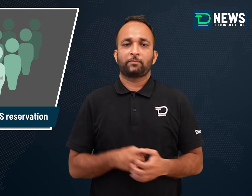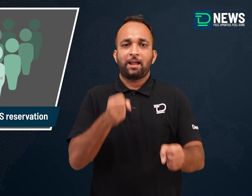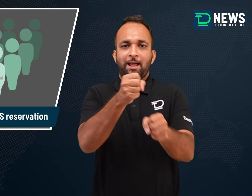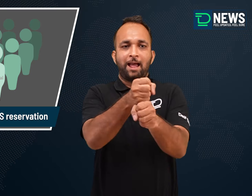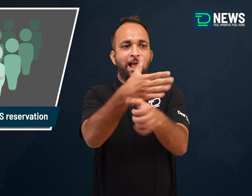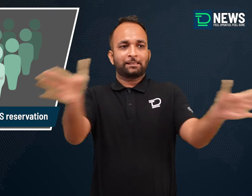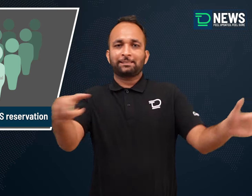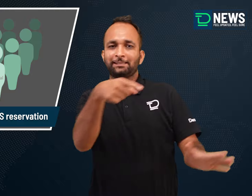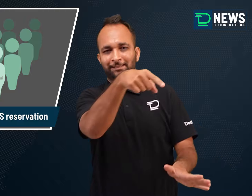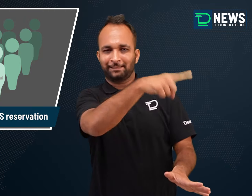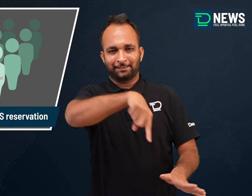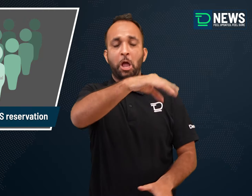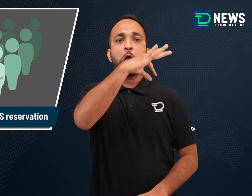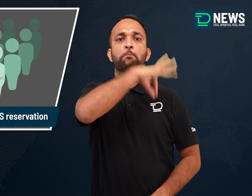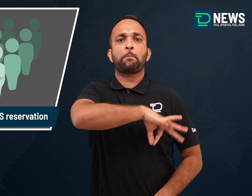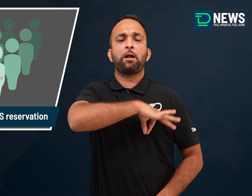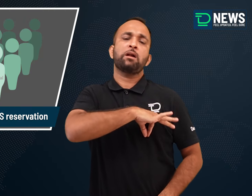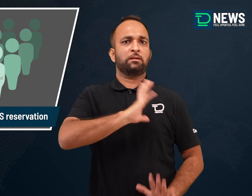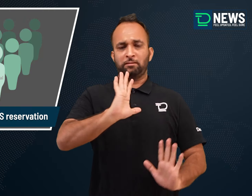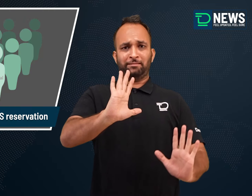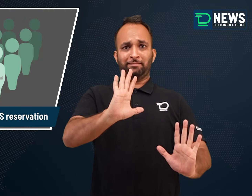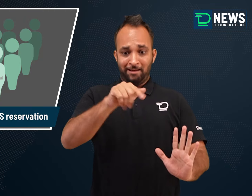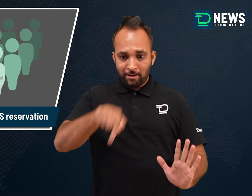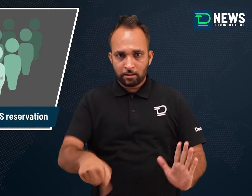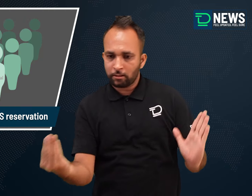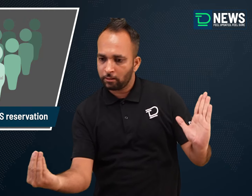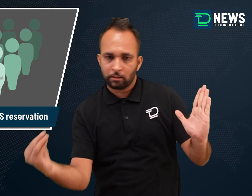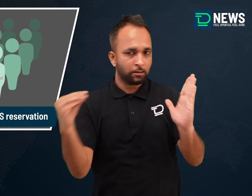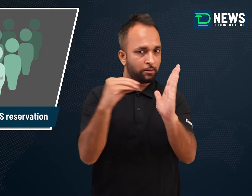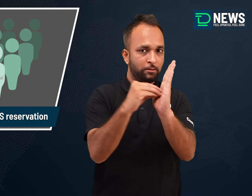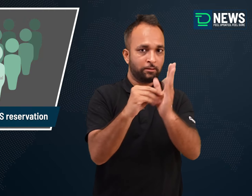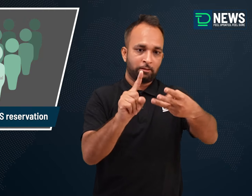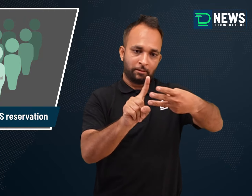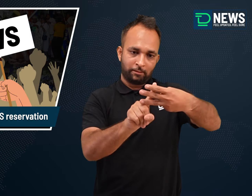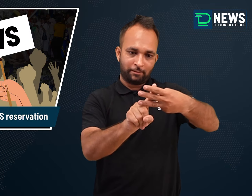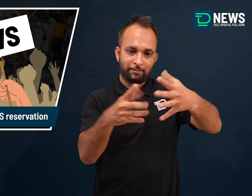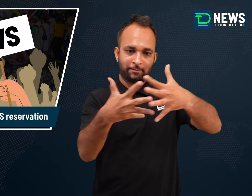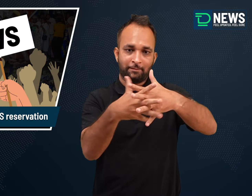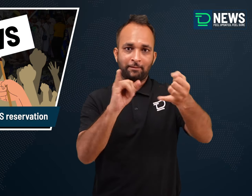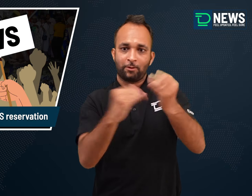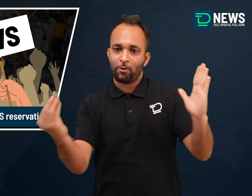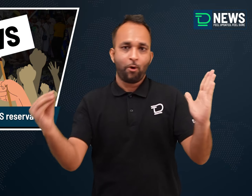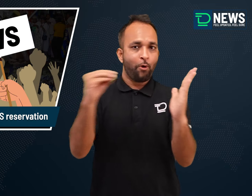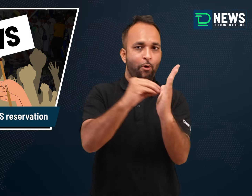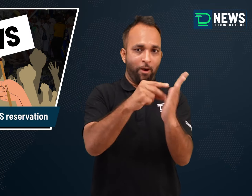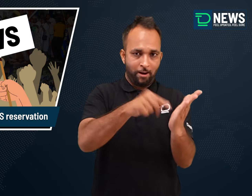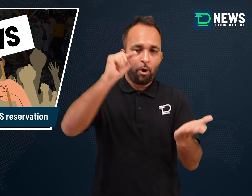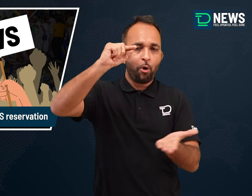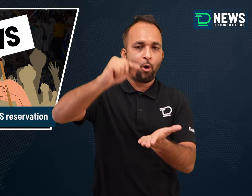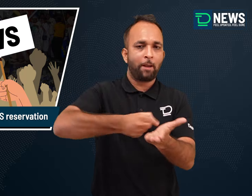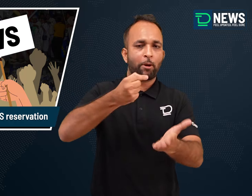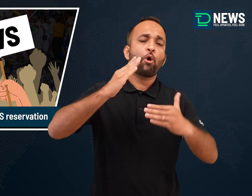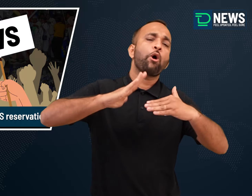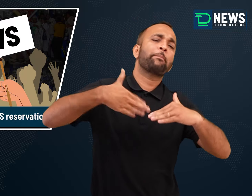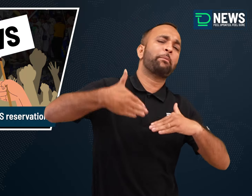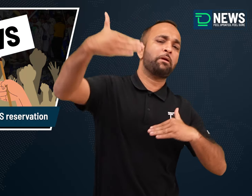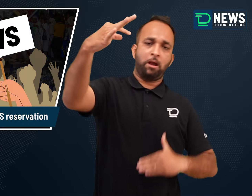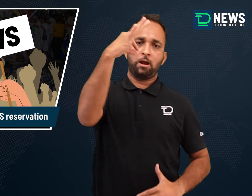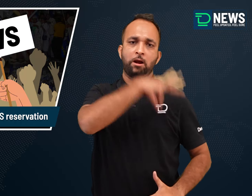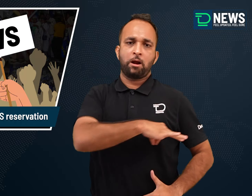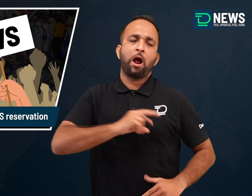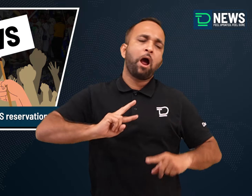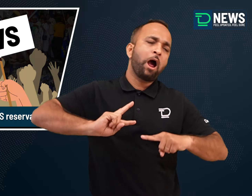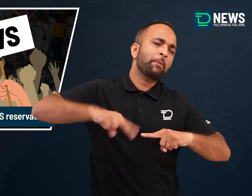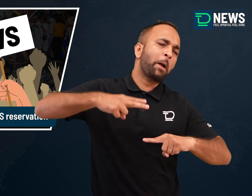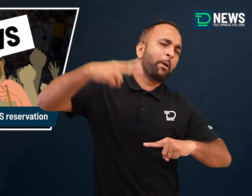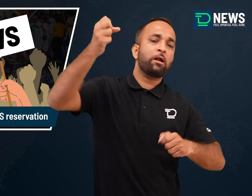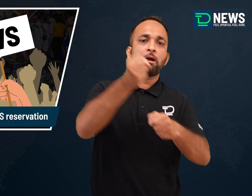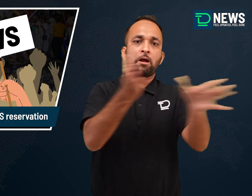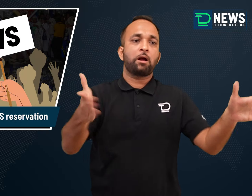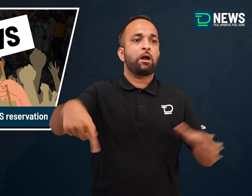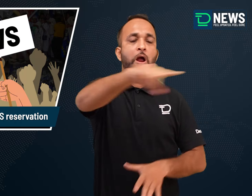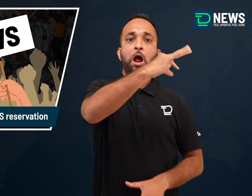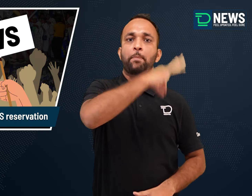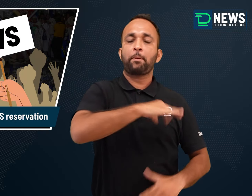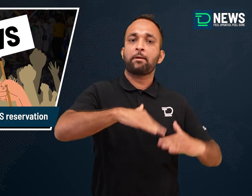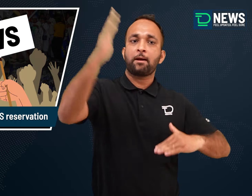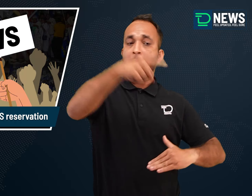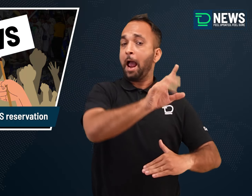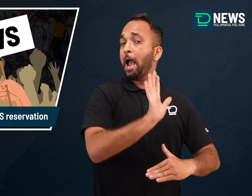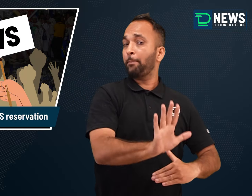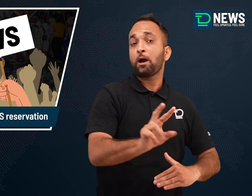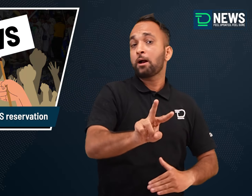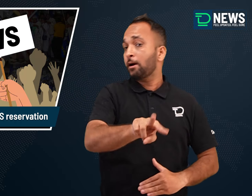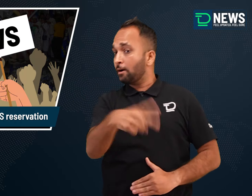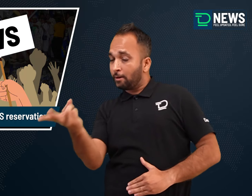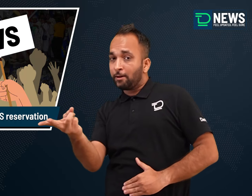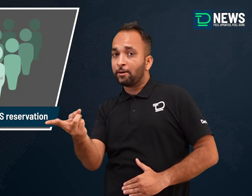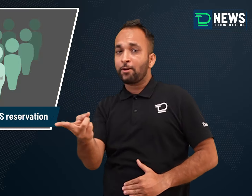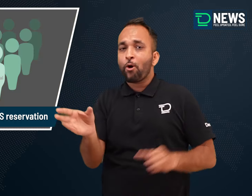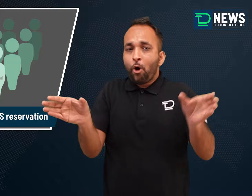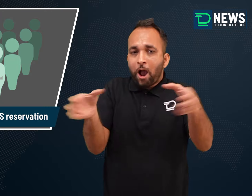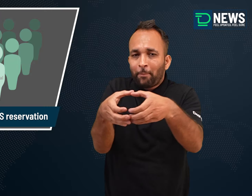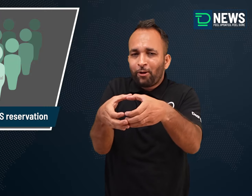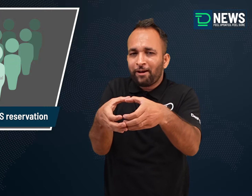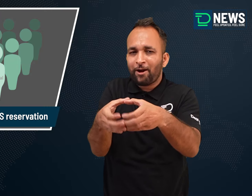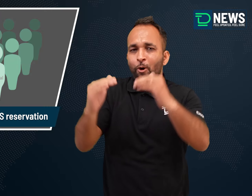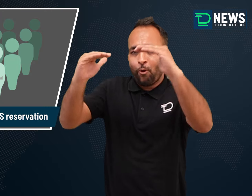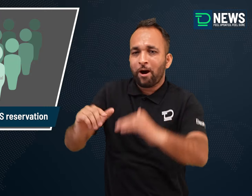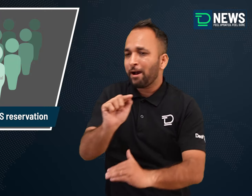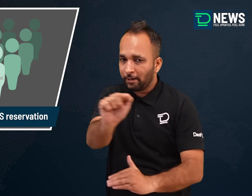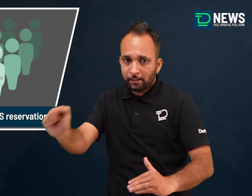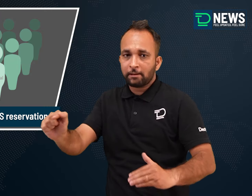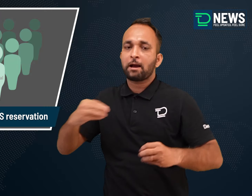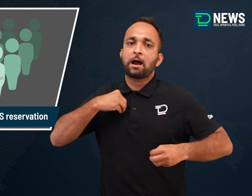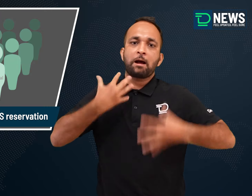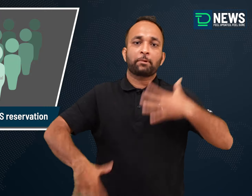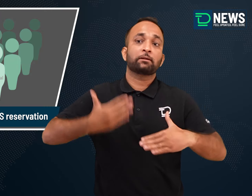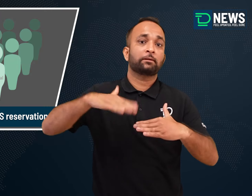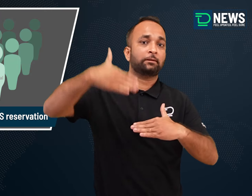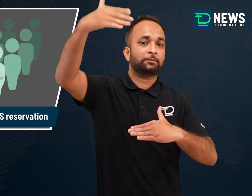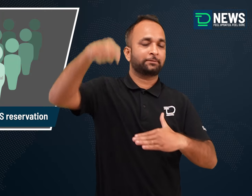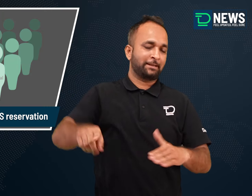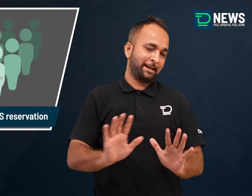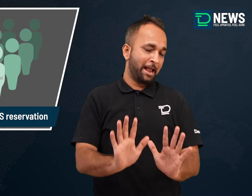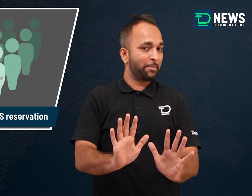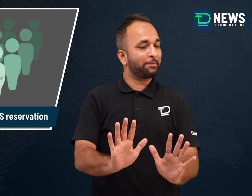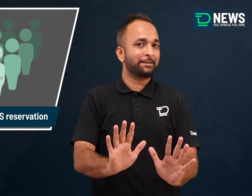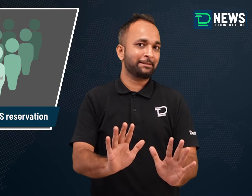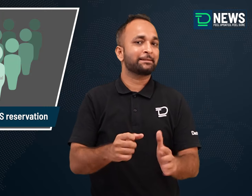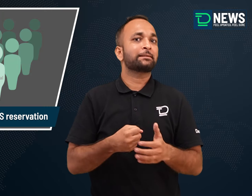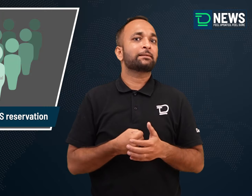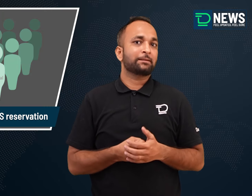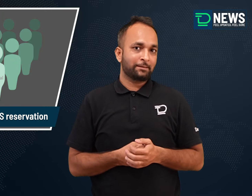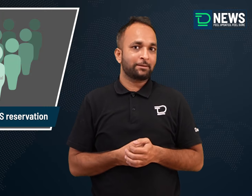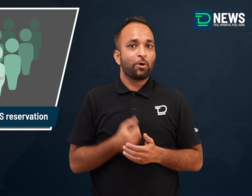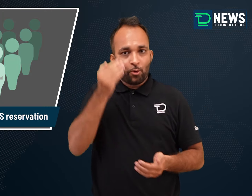Now ESW is also introduced, so still more opportunities are given to the upper caste.